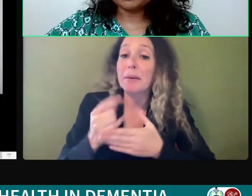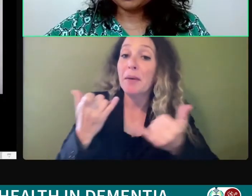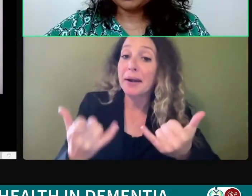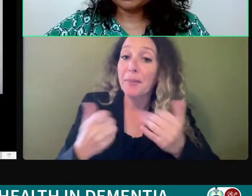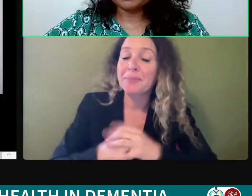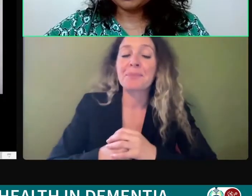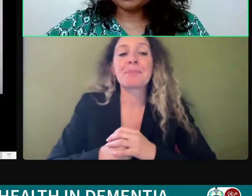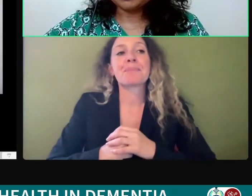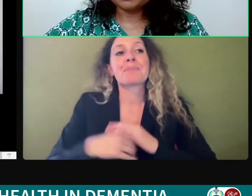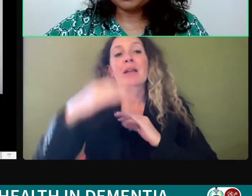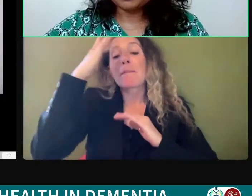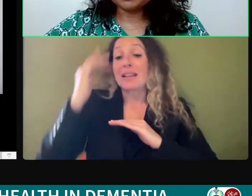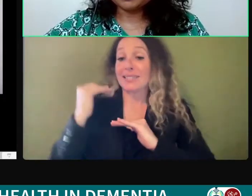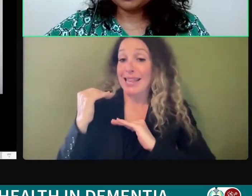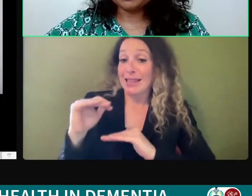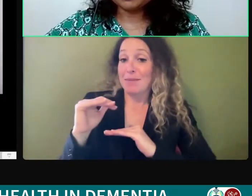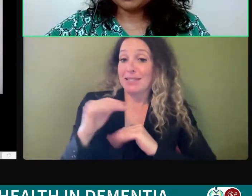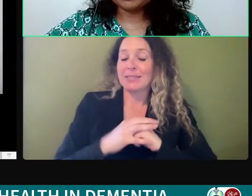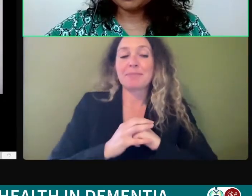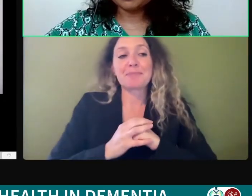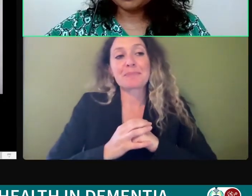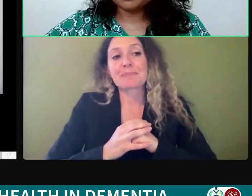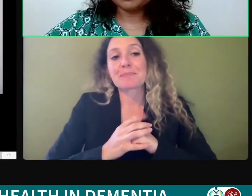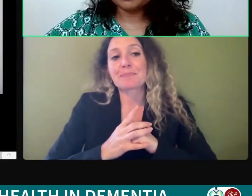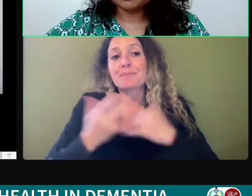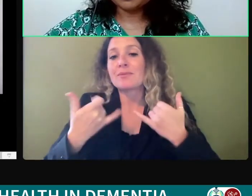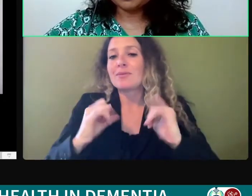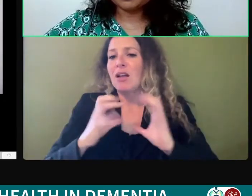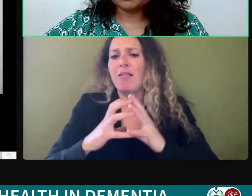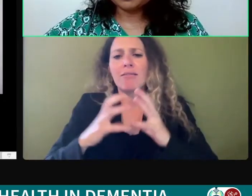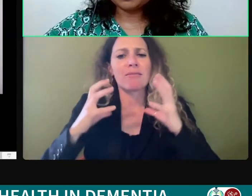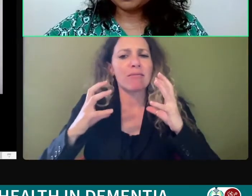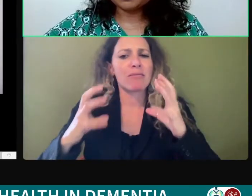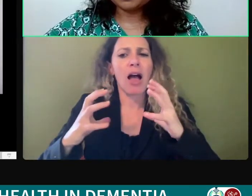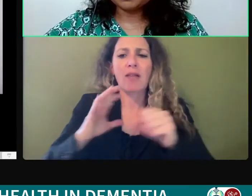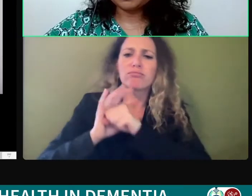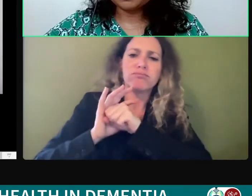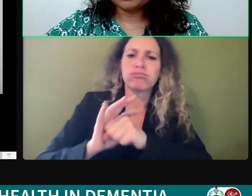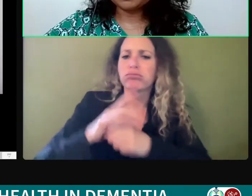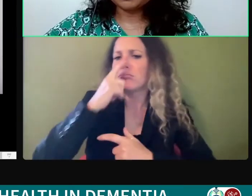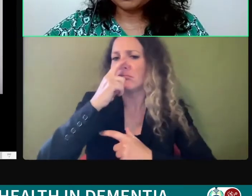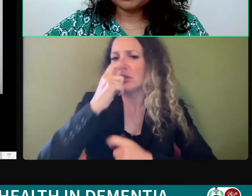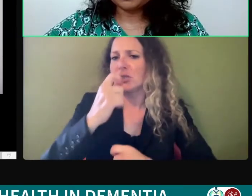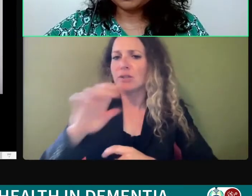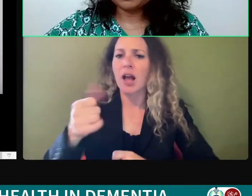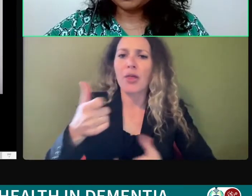those limitations, there's still a lot of push and interest in finding other therapies, like, oral